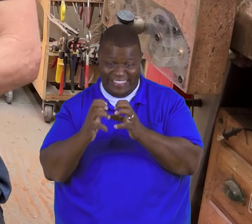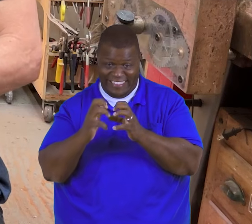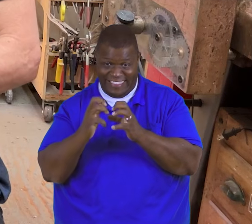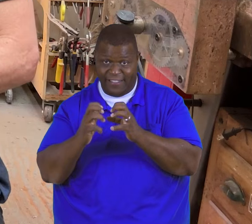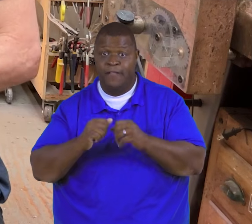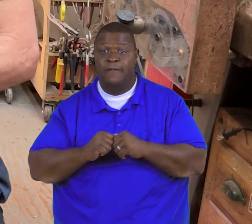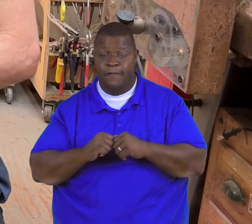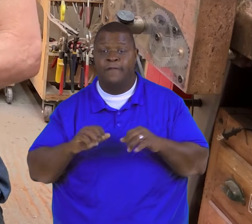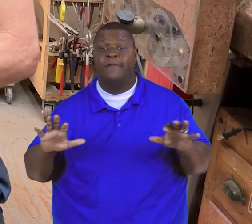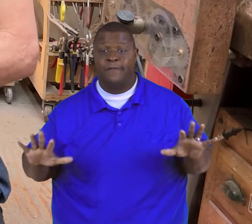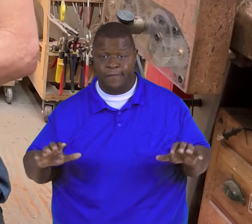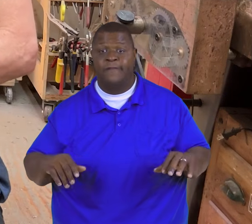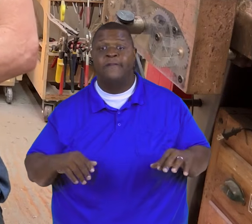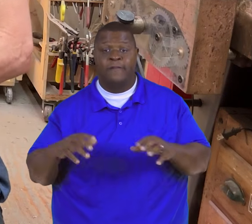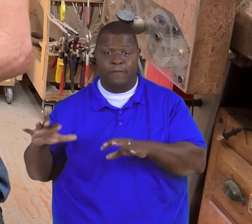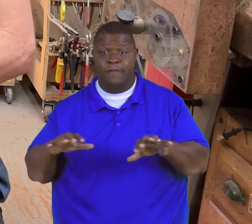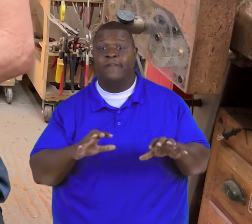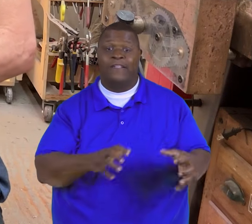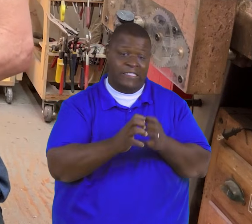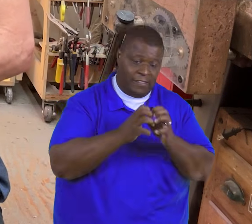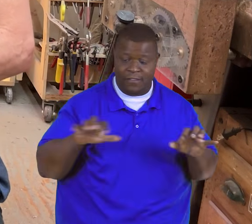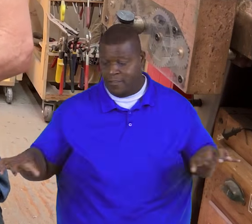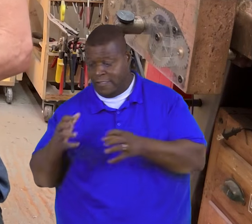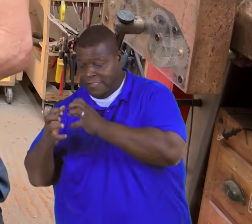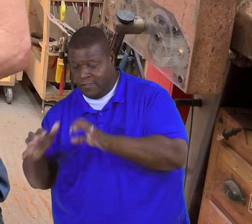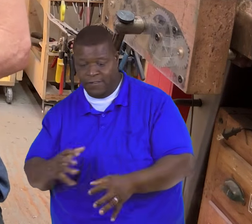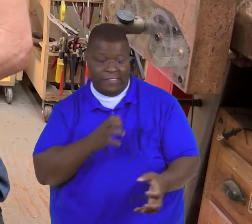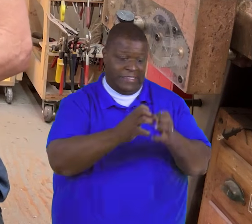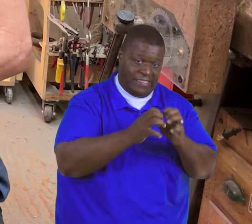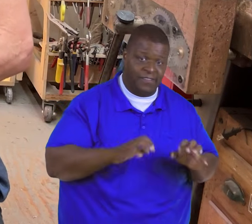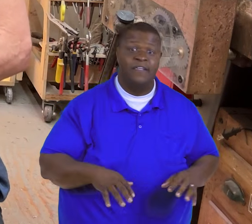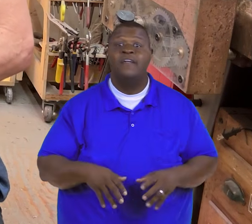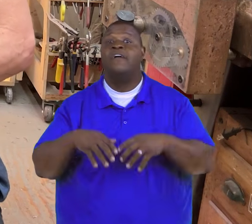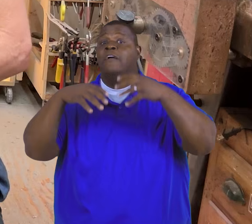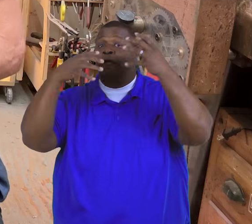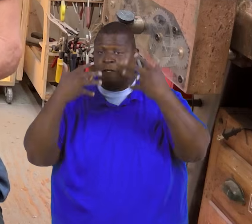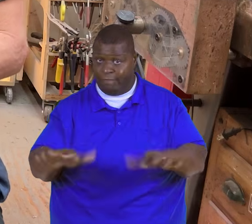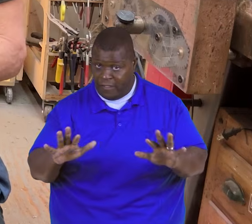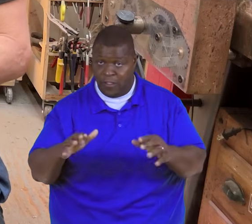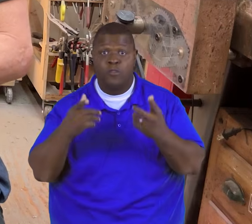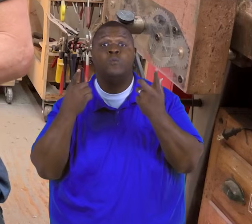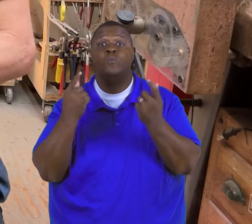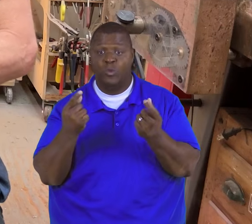you're rubbing A to B, B to C, C to A. And when you do that, there's actually this,